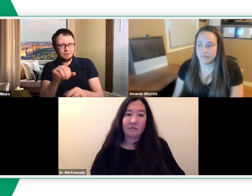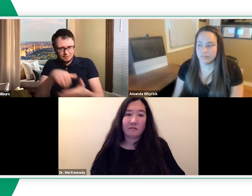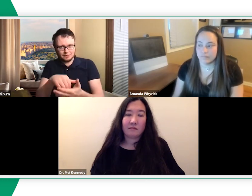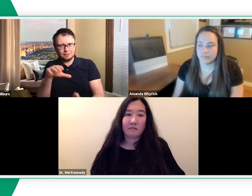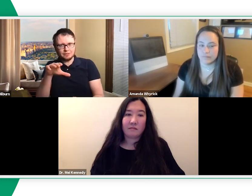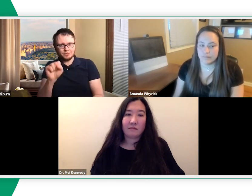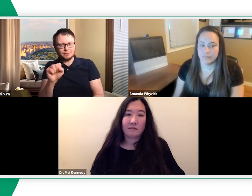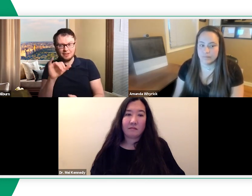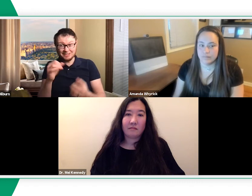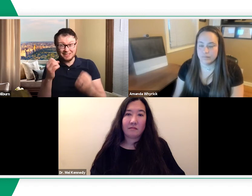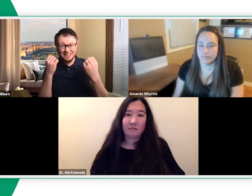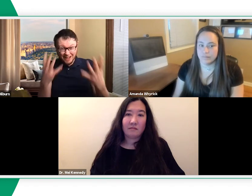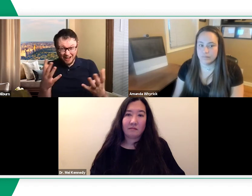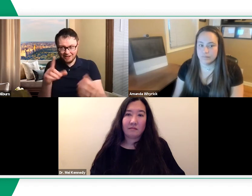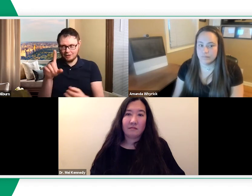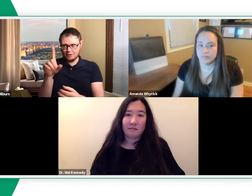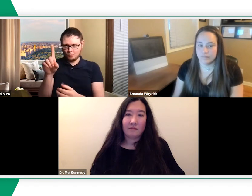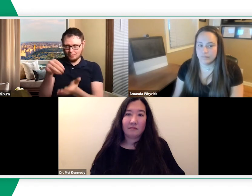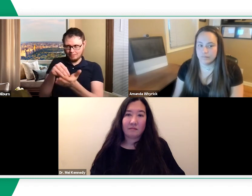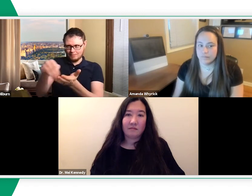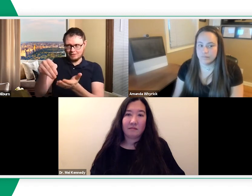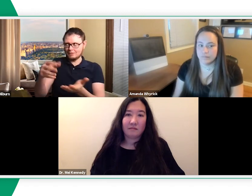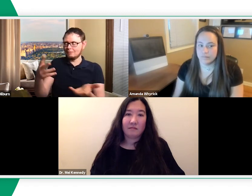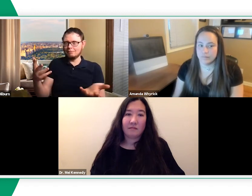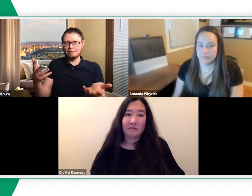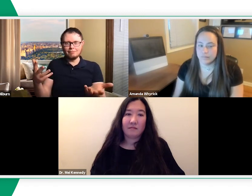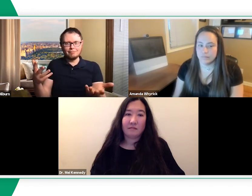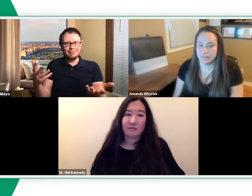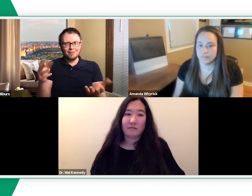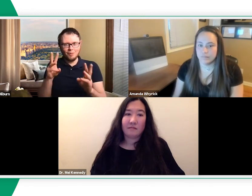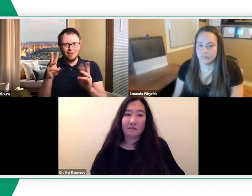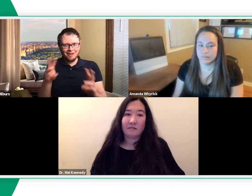Almost a million work in cybersecurity. That is a lot!